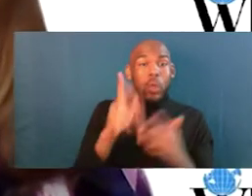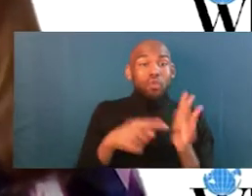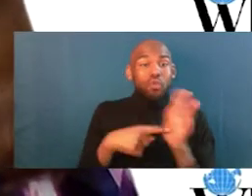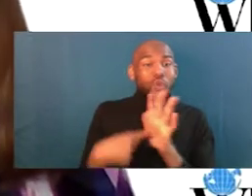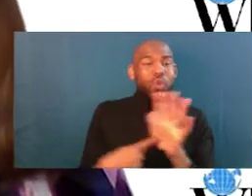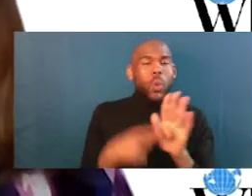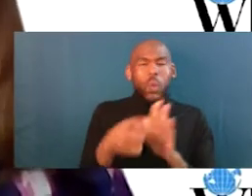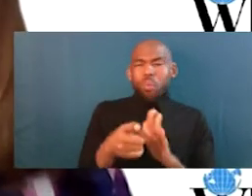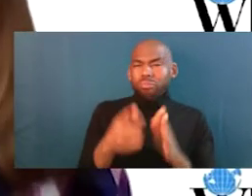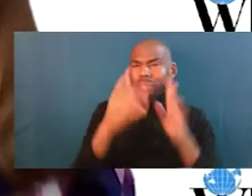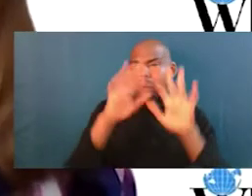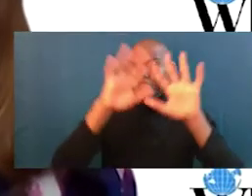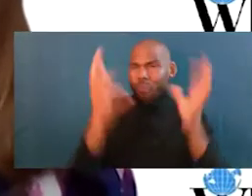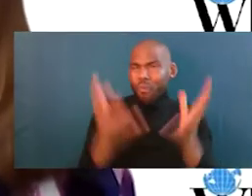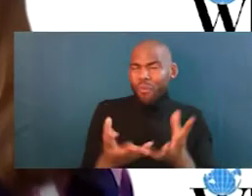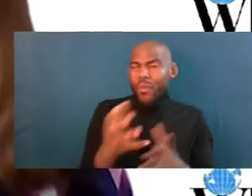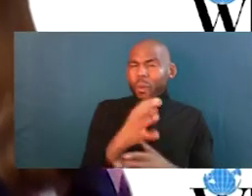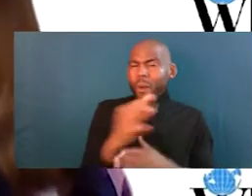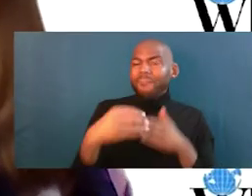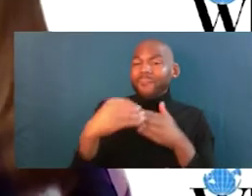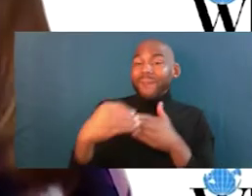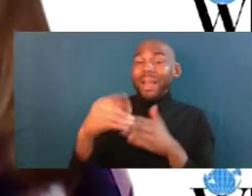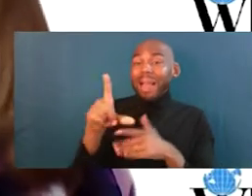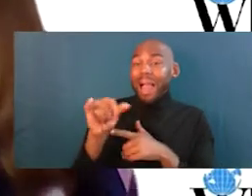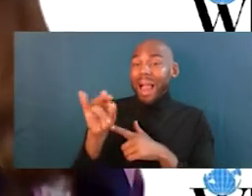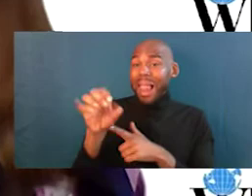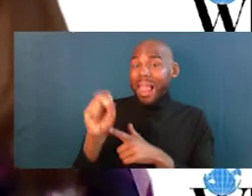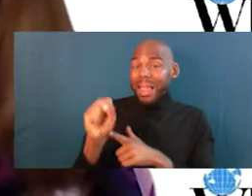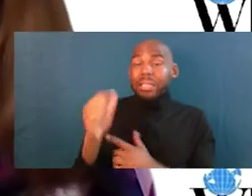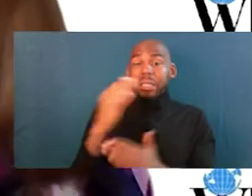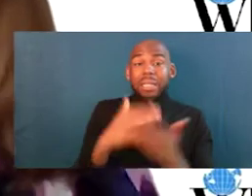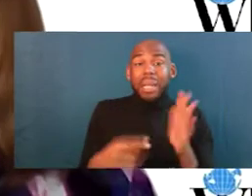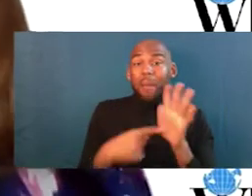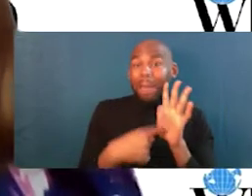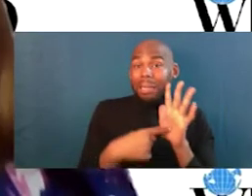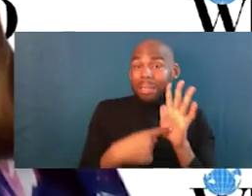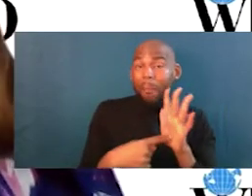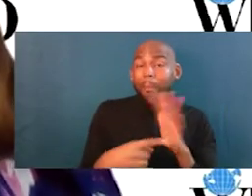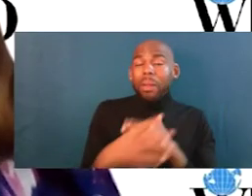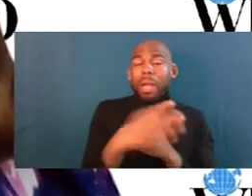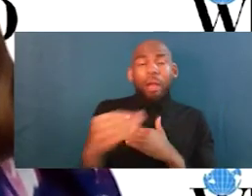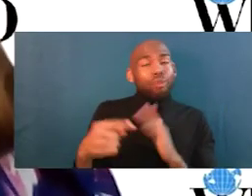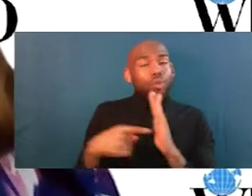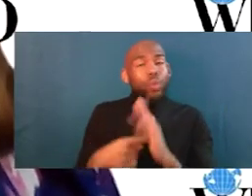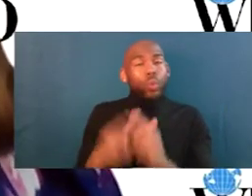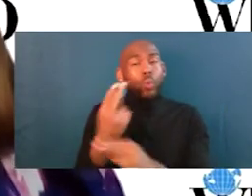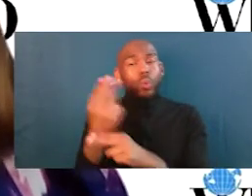you all an overview of accessibility guidelines, some examples, and then show you a user testing